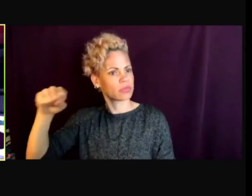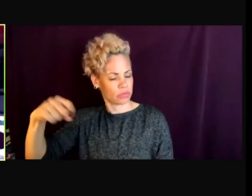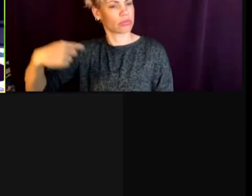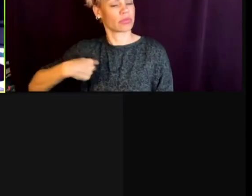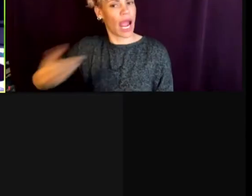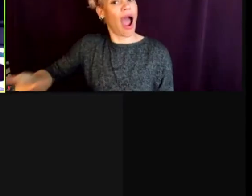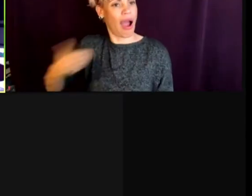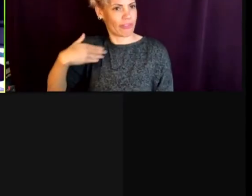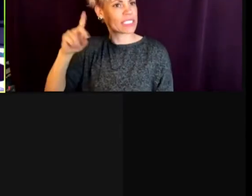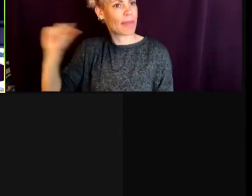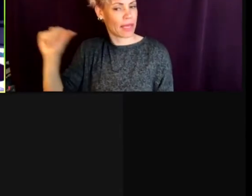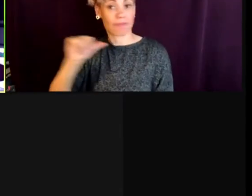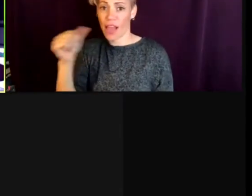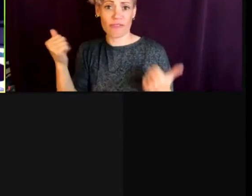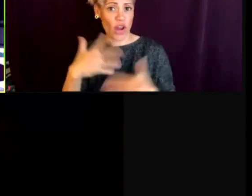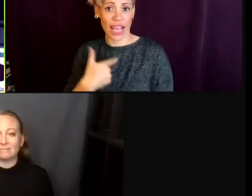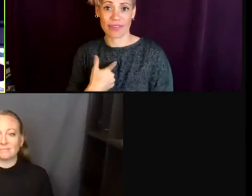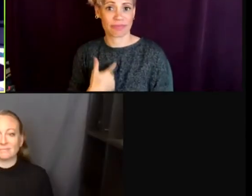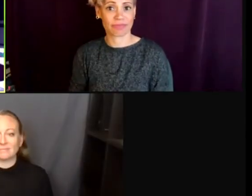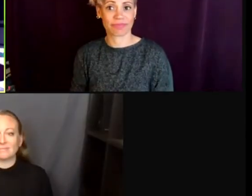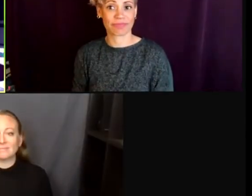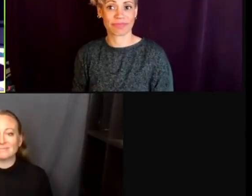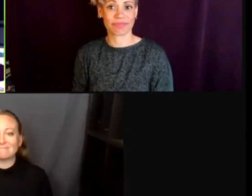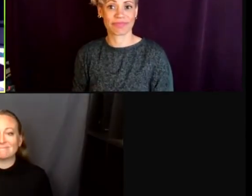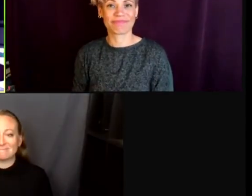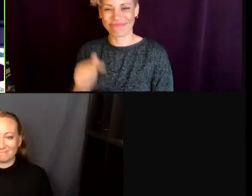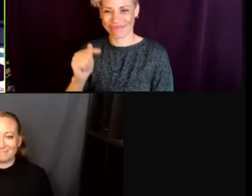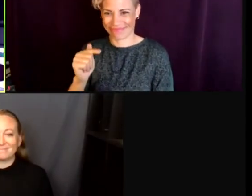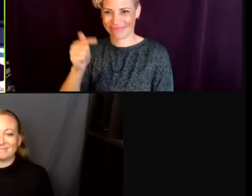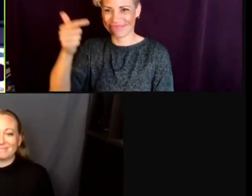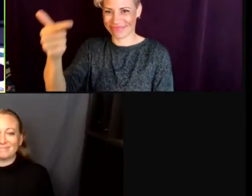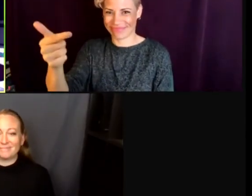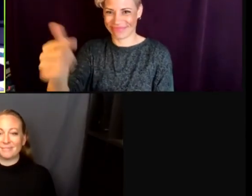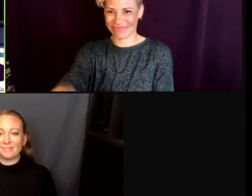And so I hope that all of you that are at this convention today,